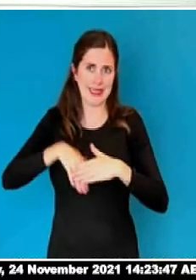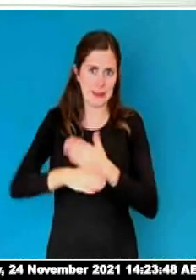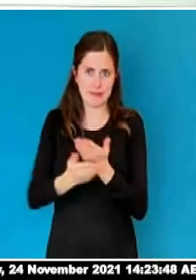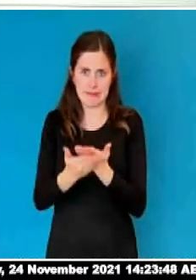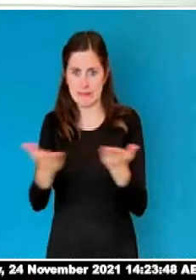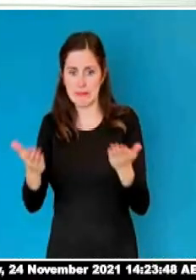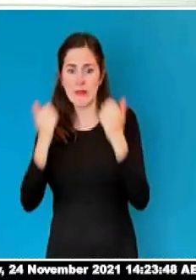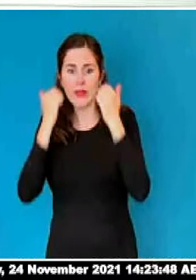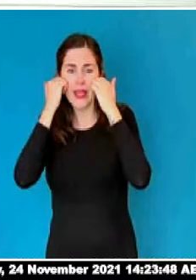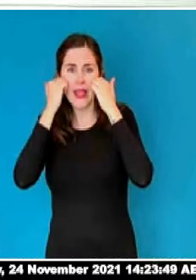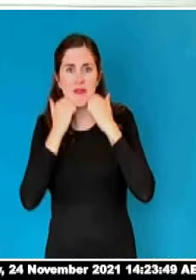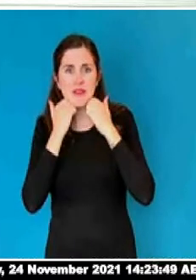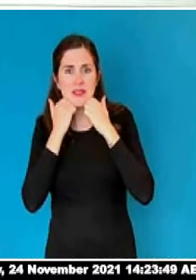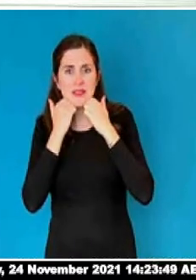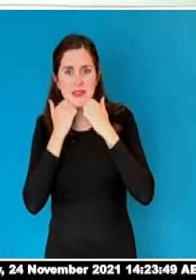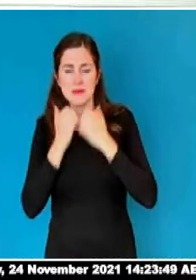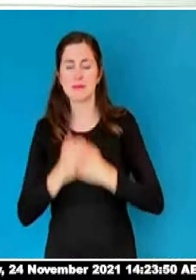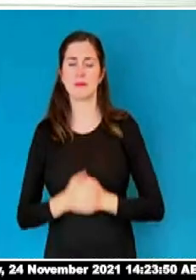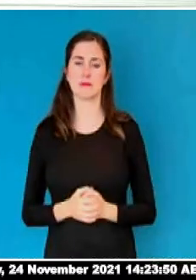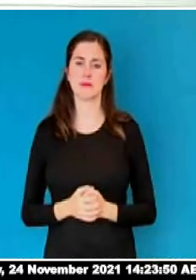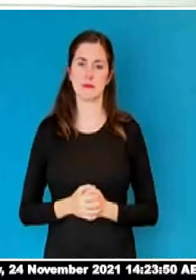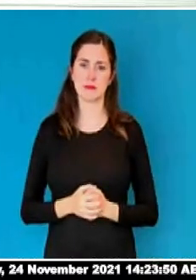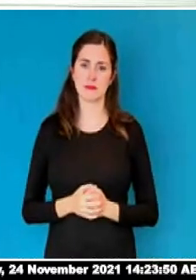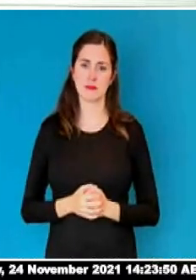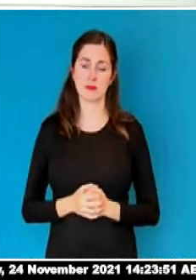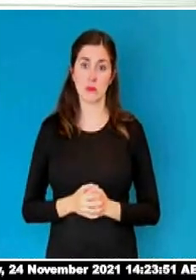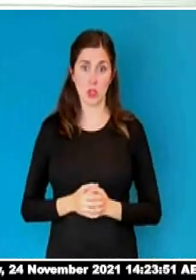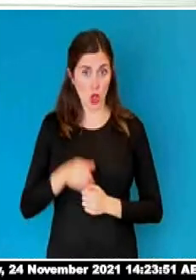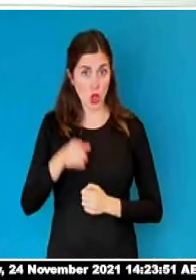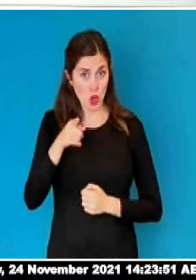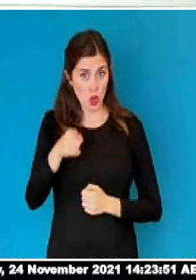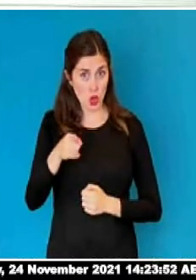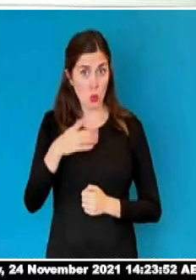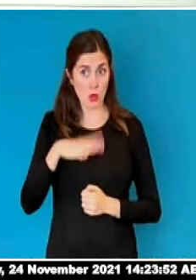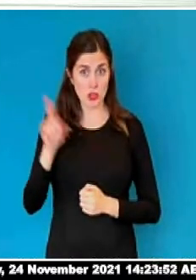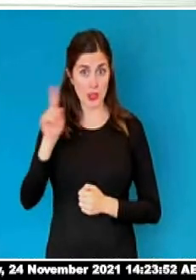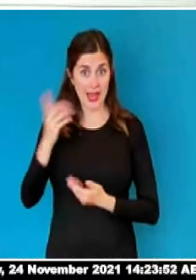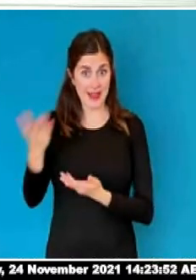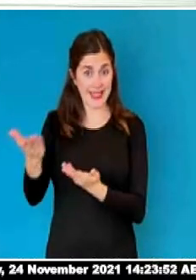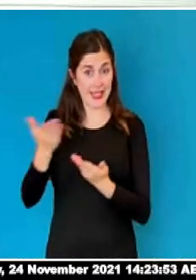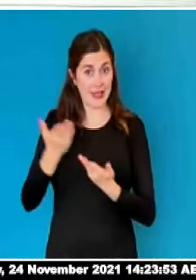by the agency. So is this something that you would like to now provide to the Royal Commission?